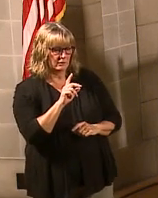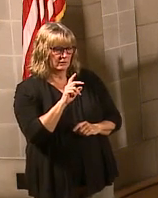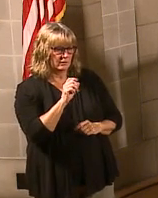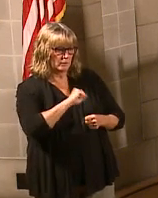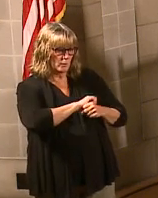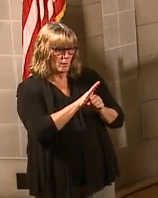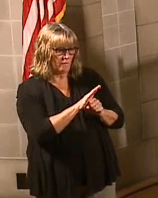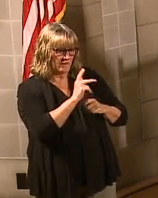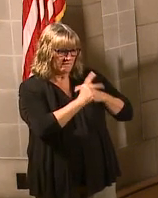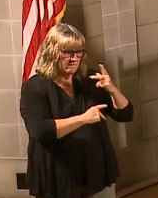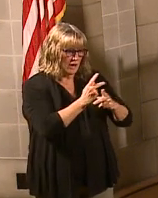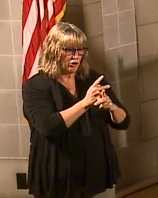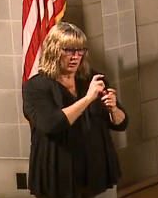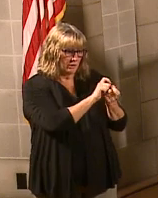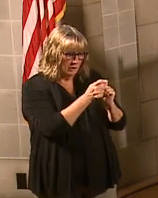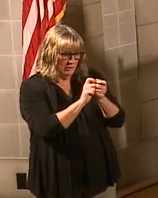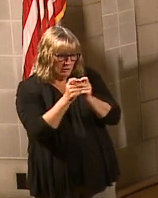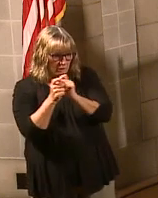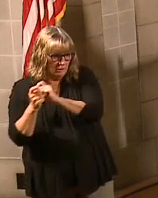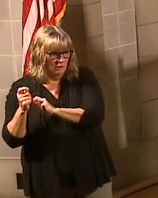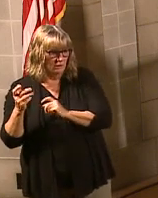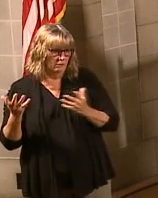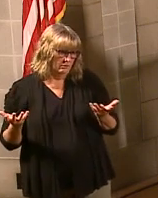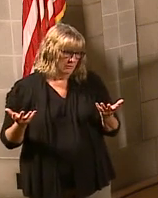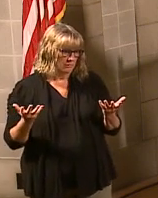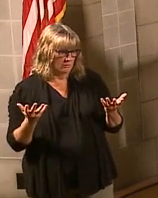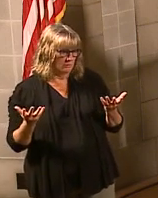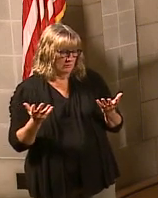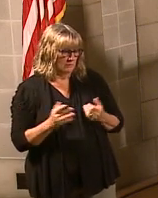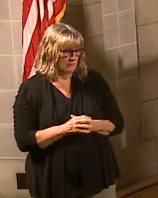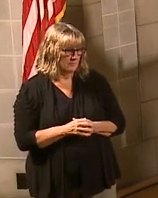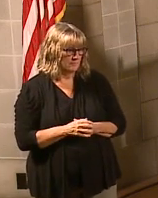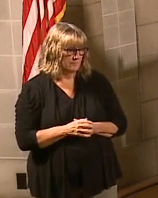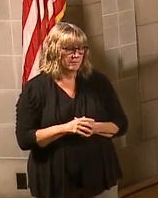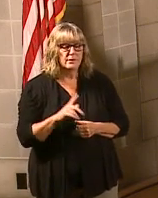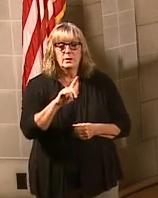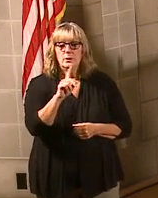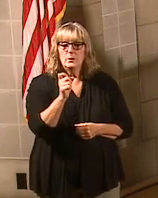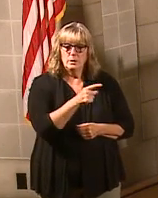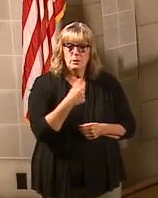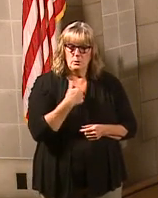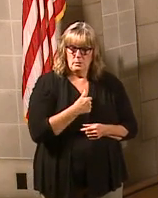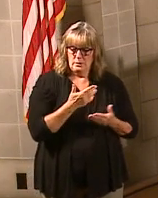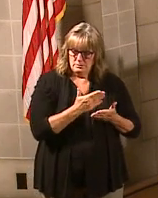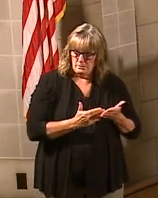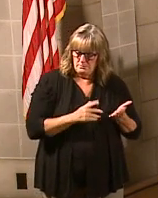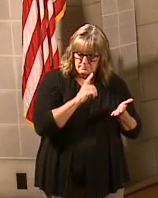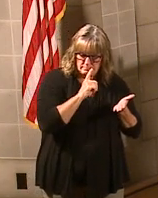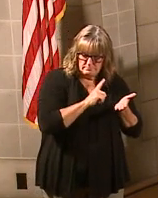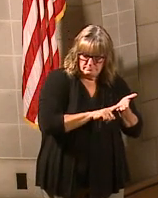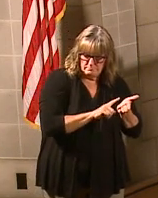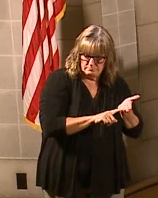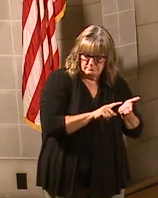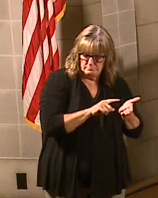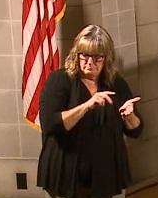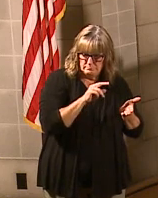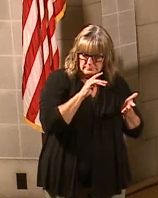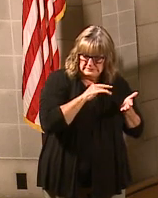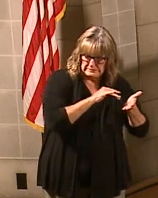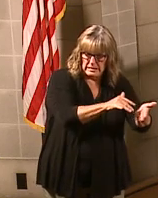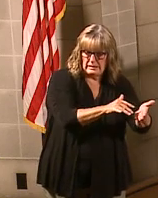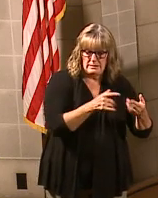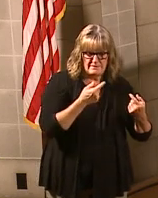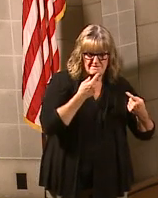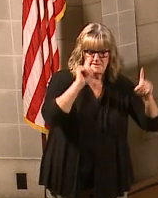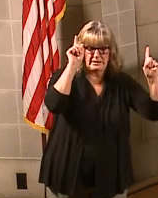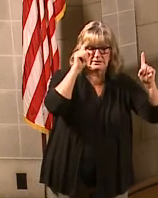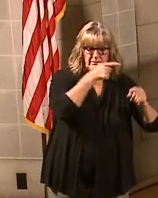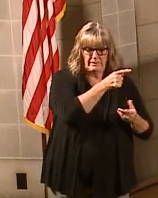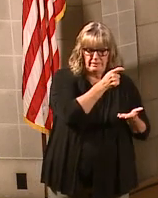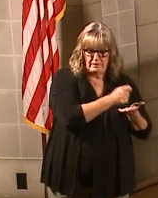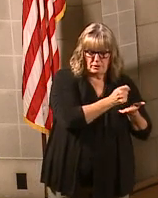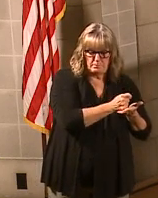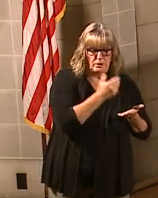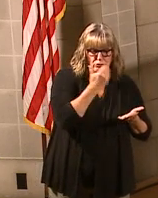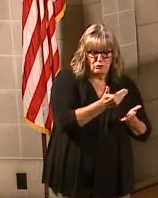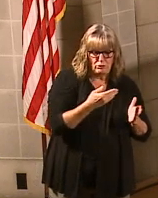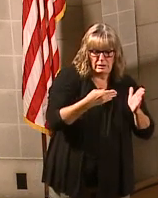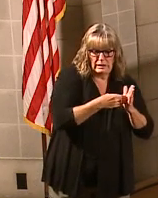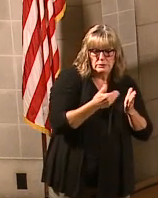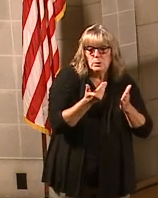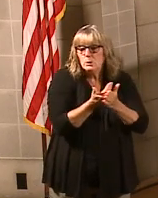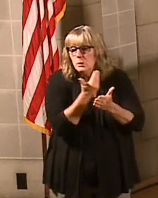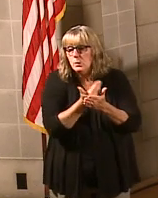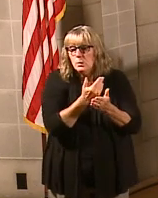[ SPEAKER OFF MIC ]